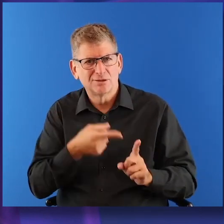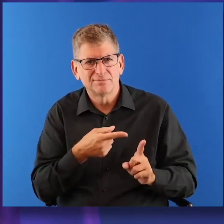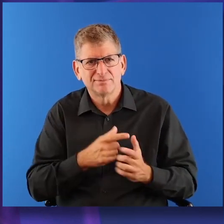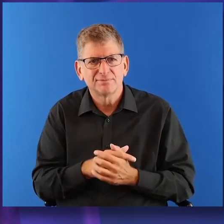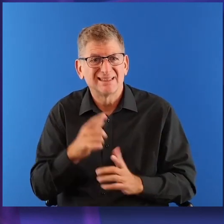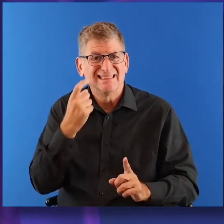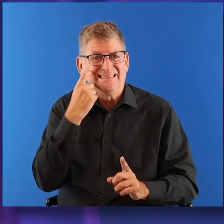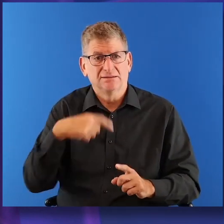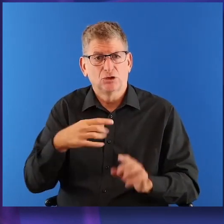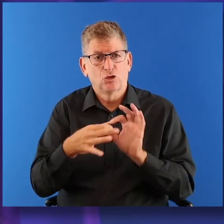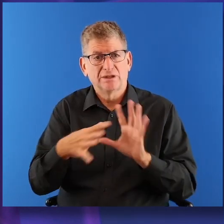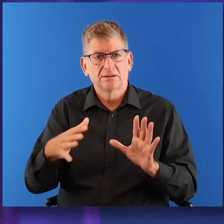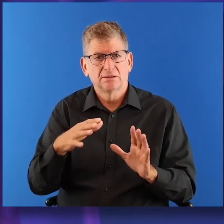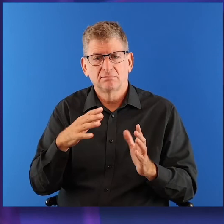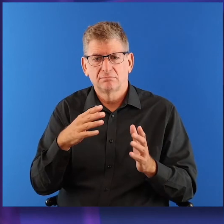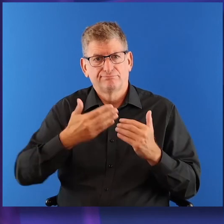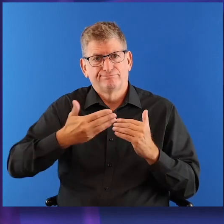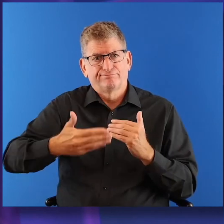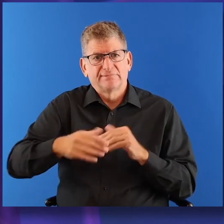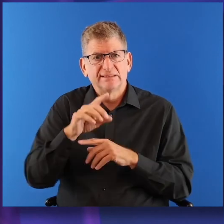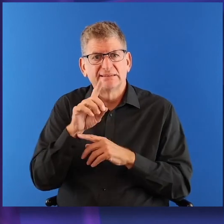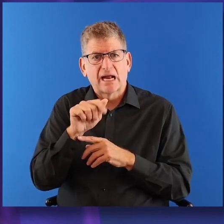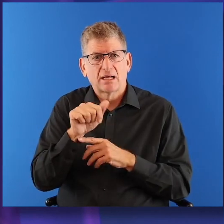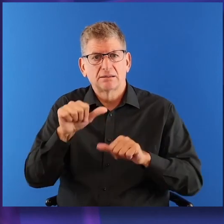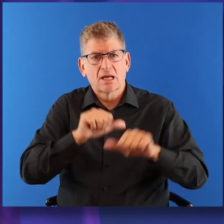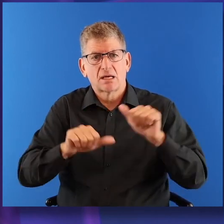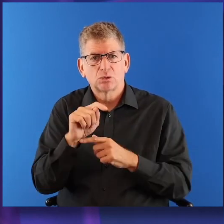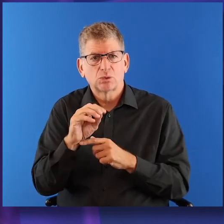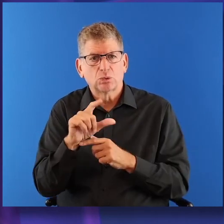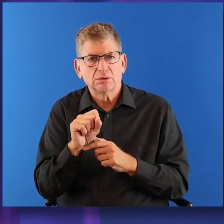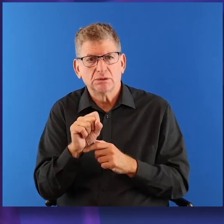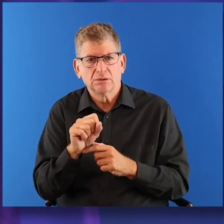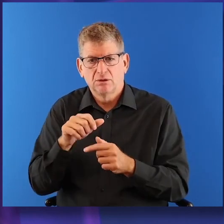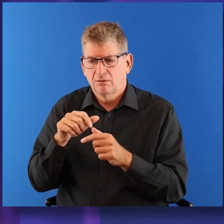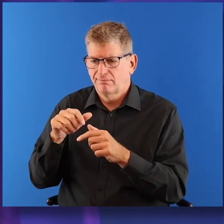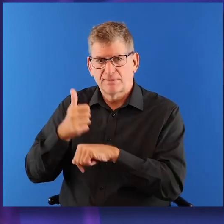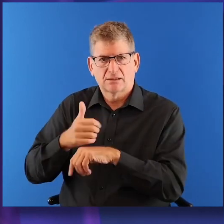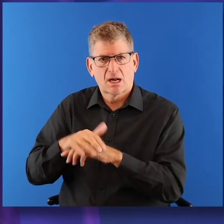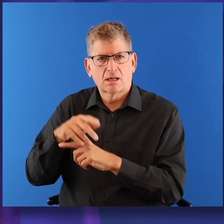built around Python notebooks, that folks can go explore and build their own models and